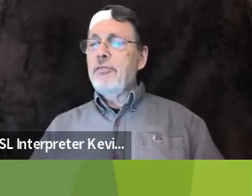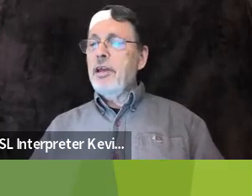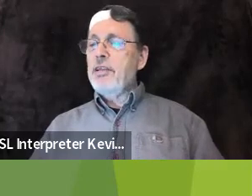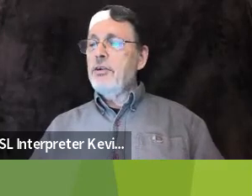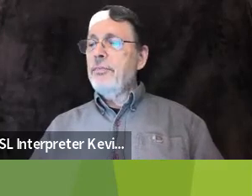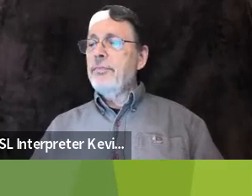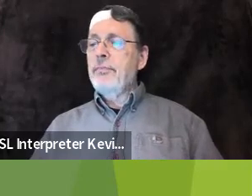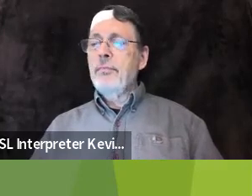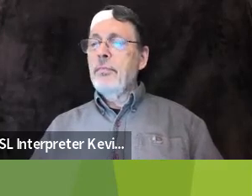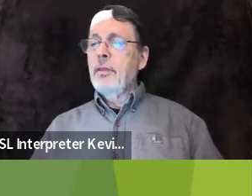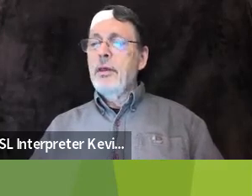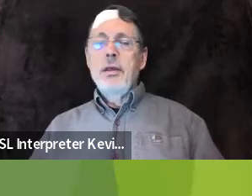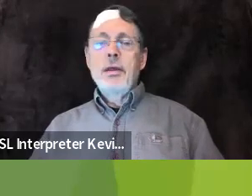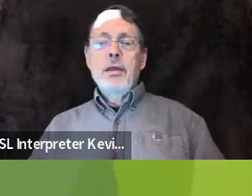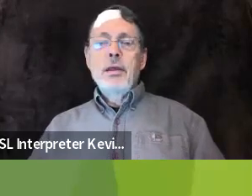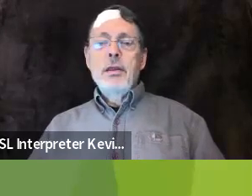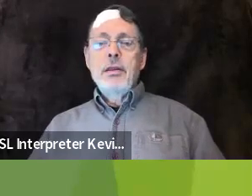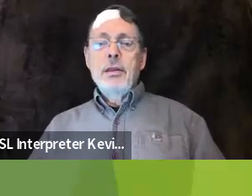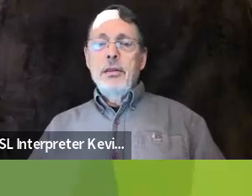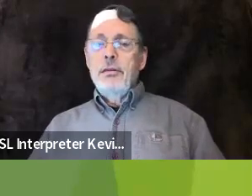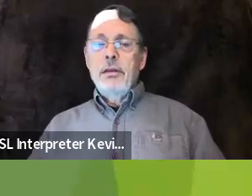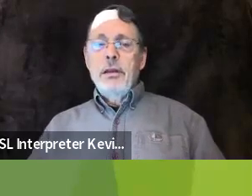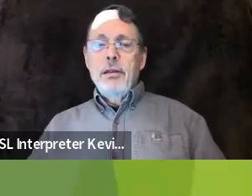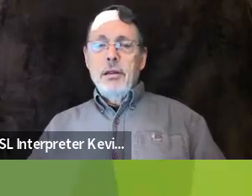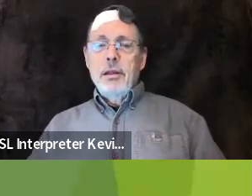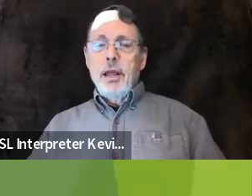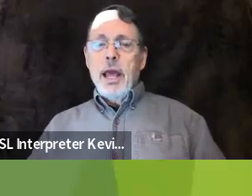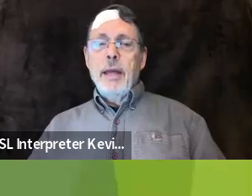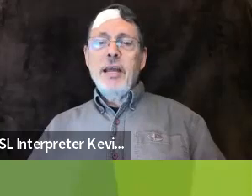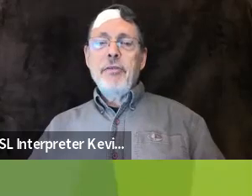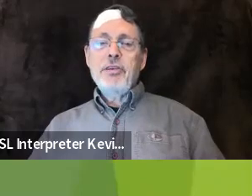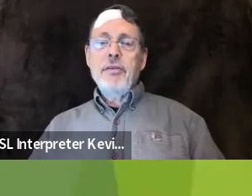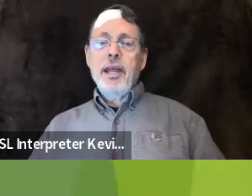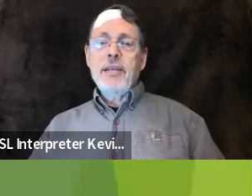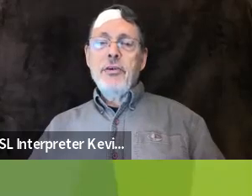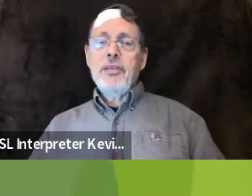First level answer. And I'm saying first level answer.